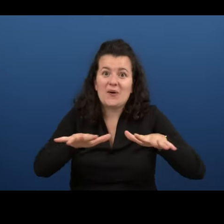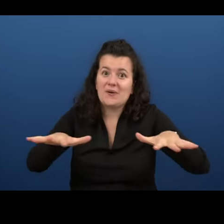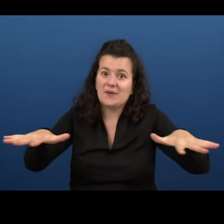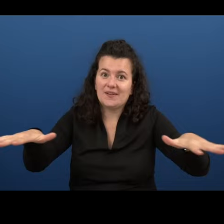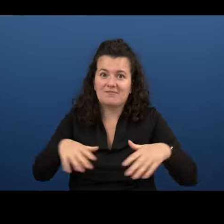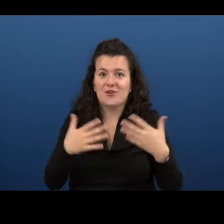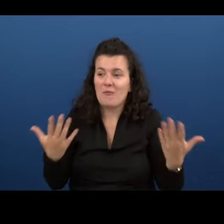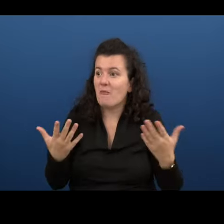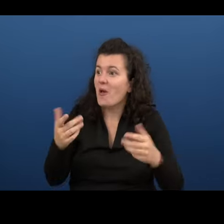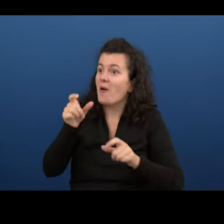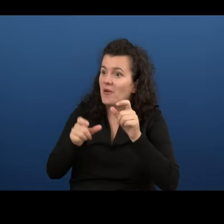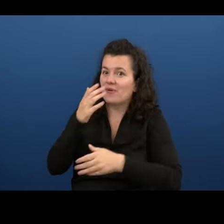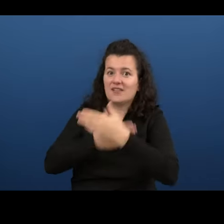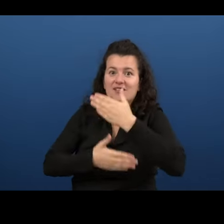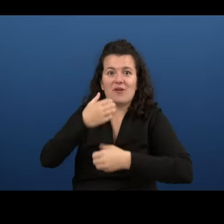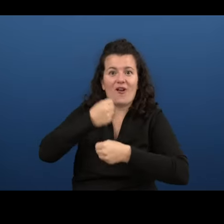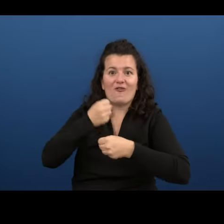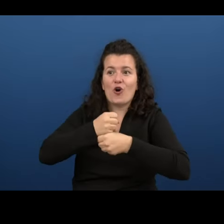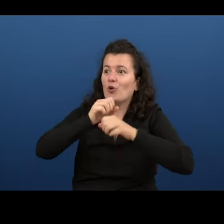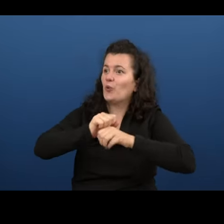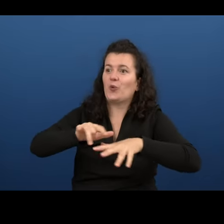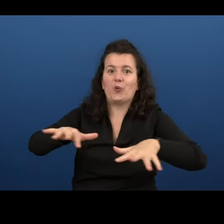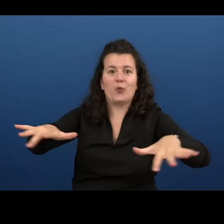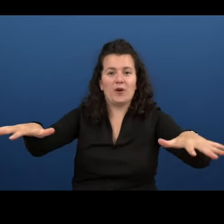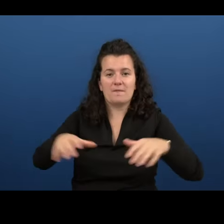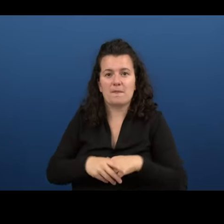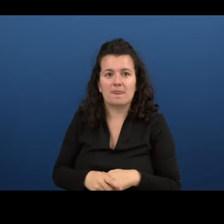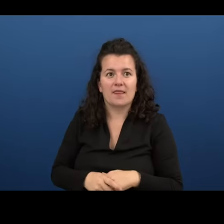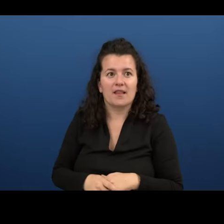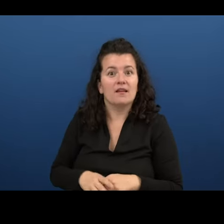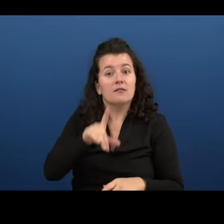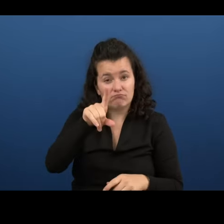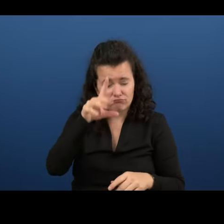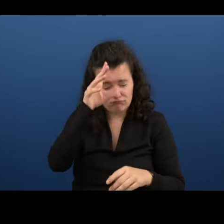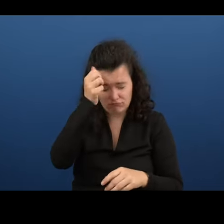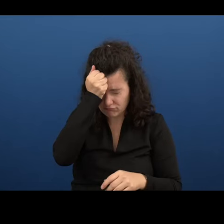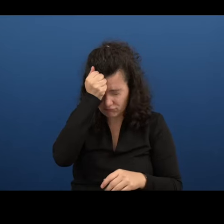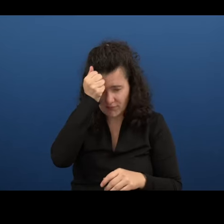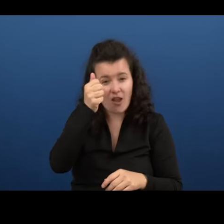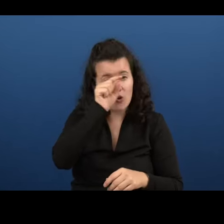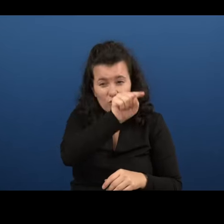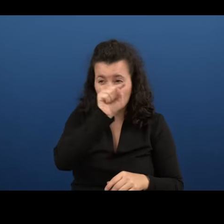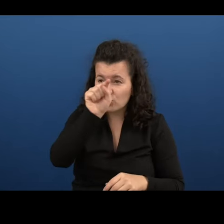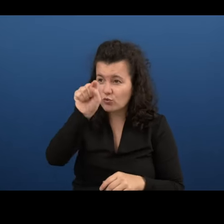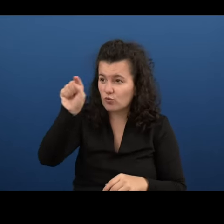14:40:46 Remember also that each of us has the capability of designing and implementing